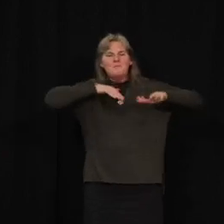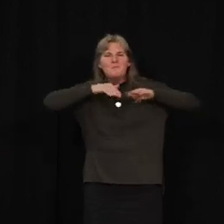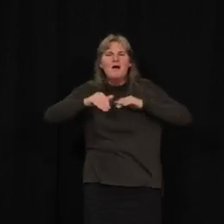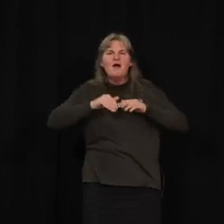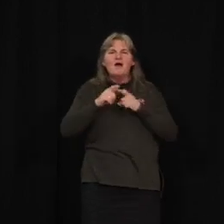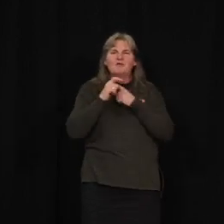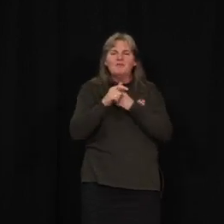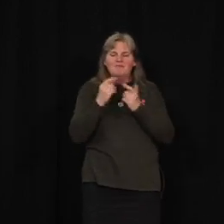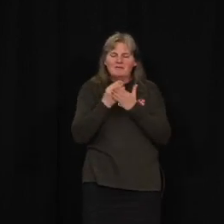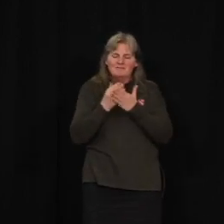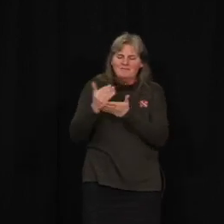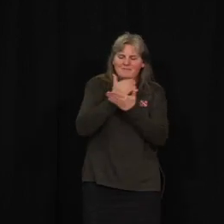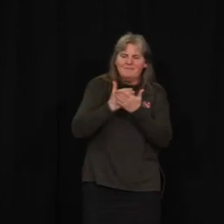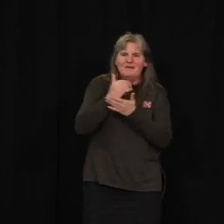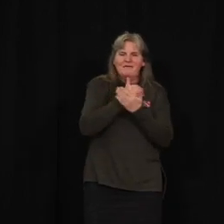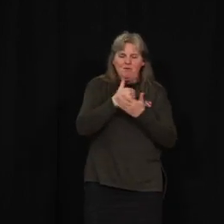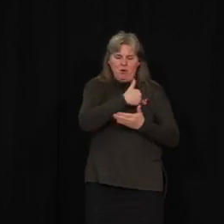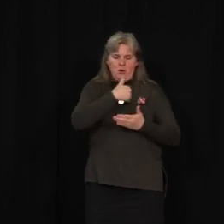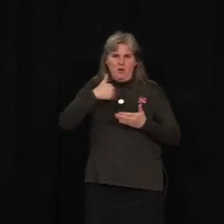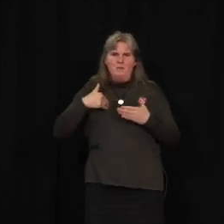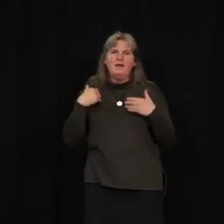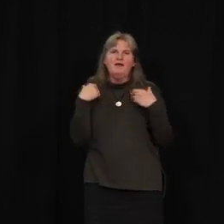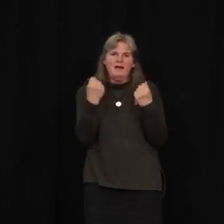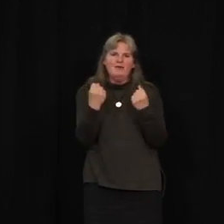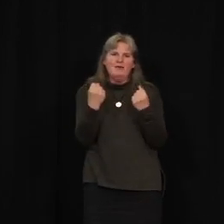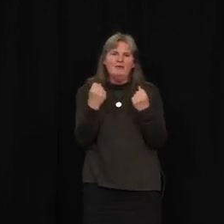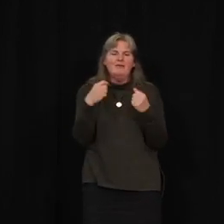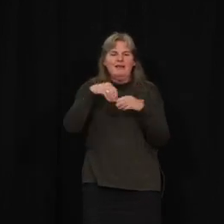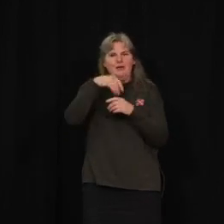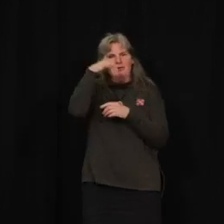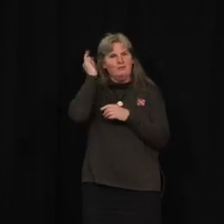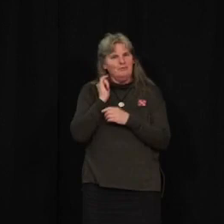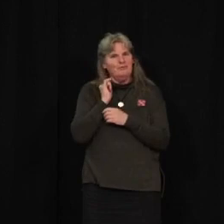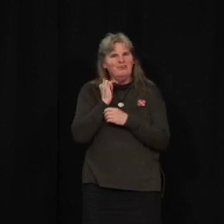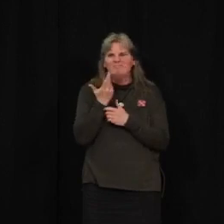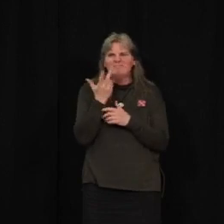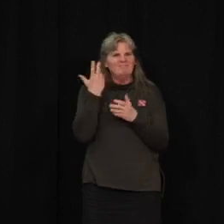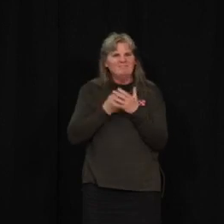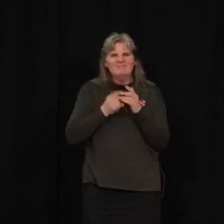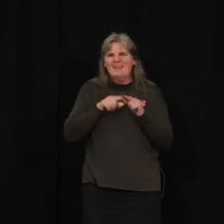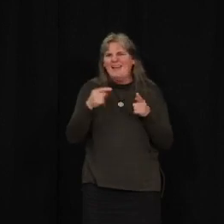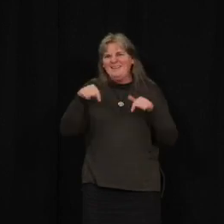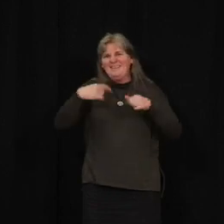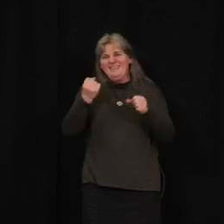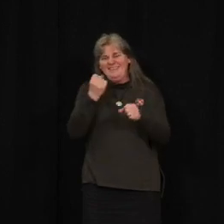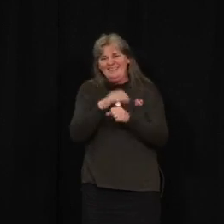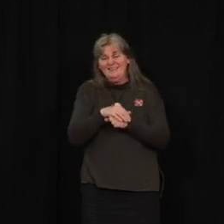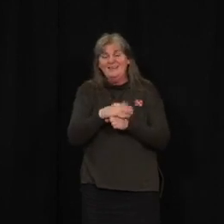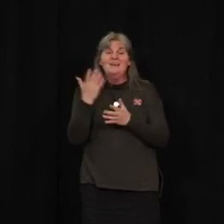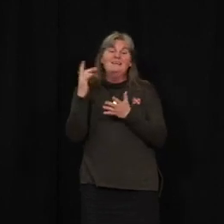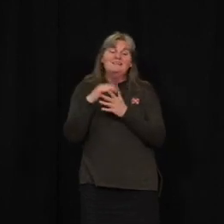initiatives and Yukon. Some come with their mothers, sn with their children.